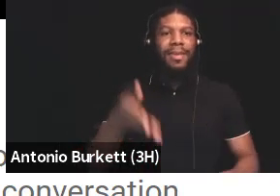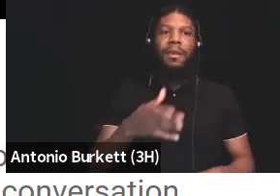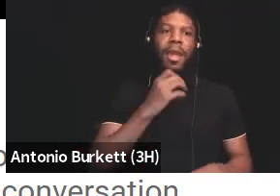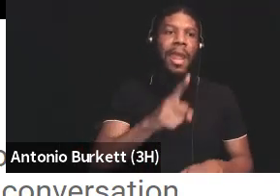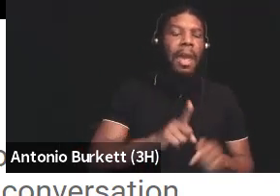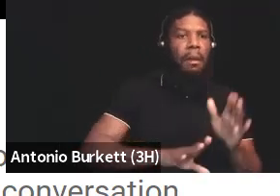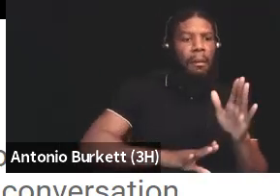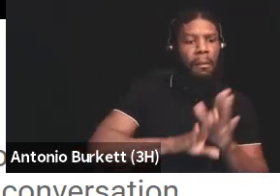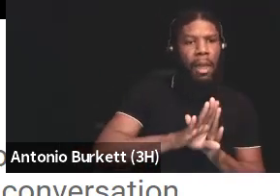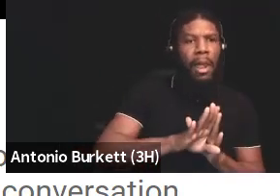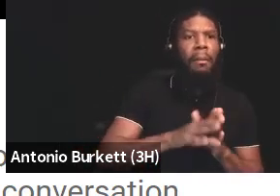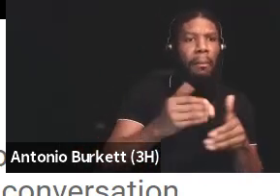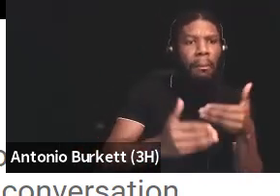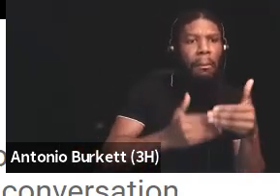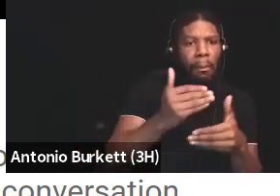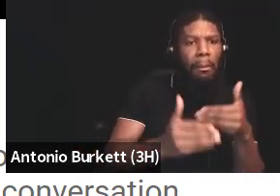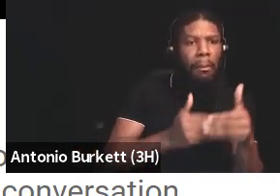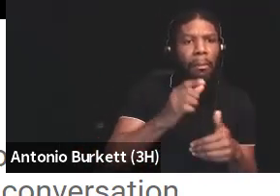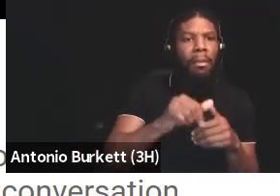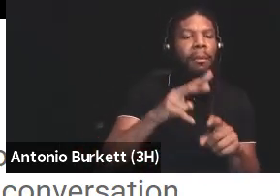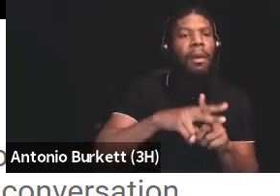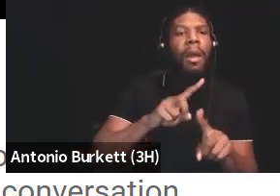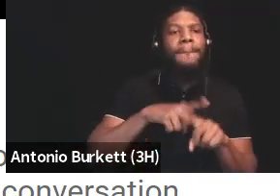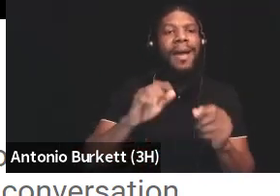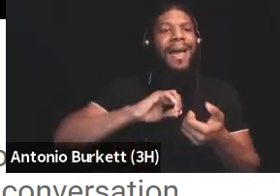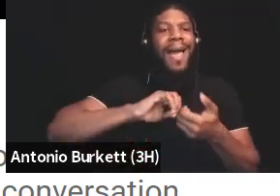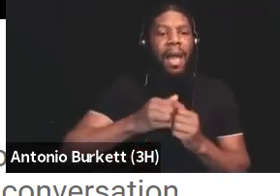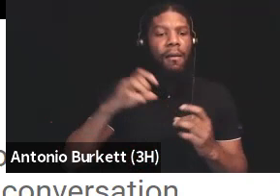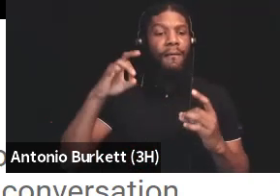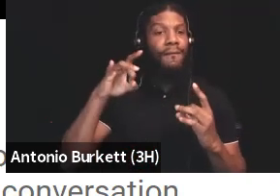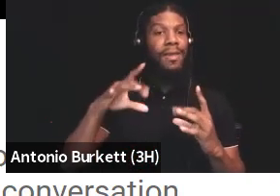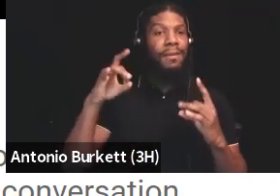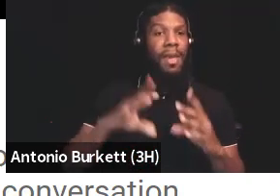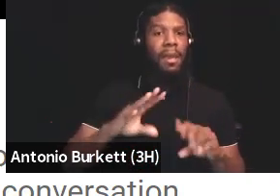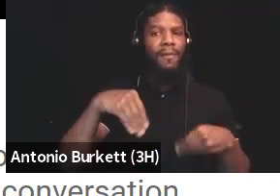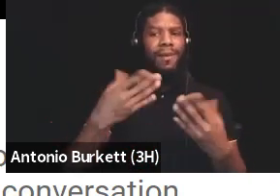but in how you are providing feedback and engaging in dialogue. Is that feedback dialogic?